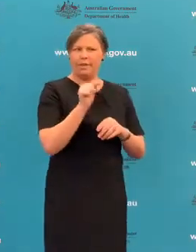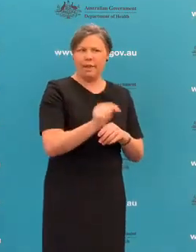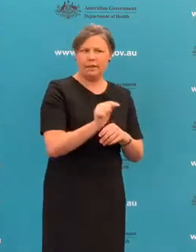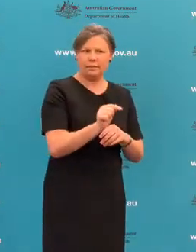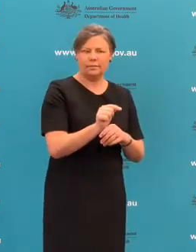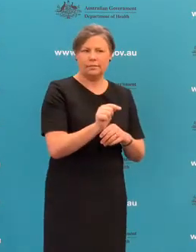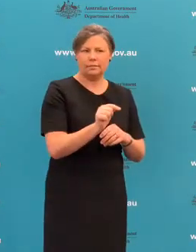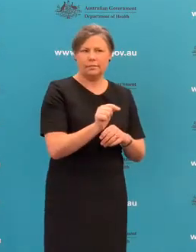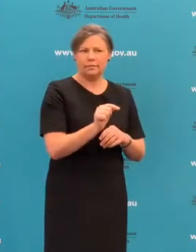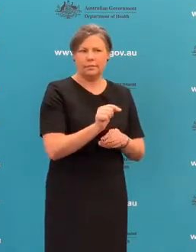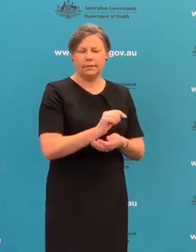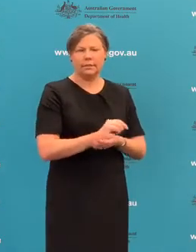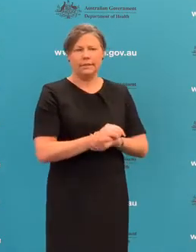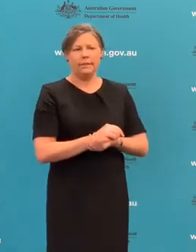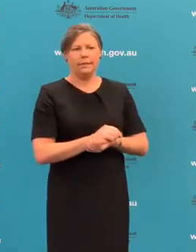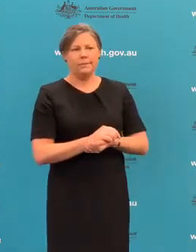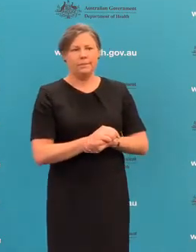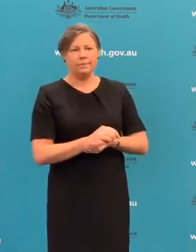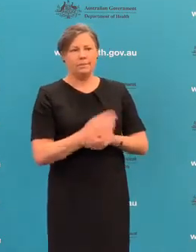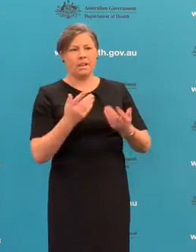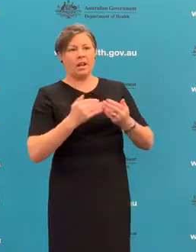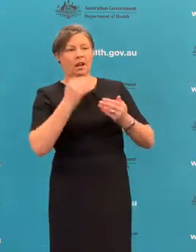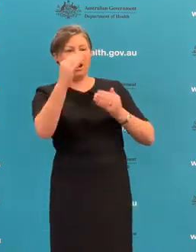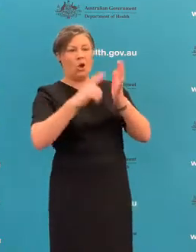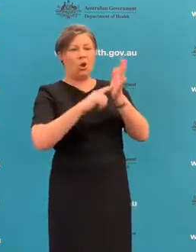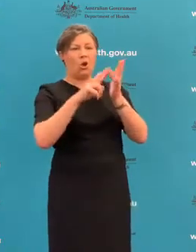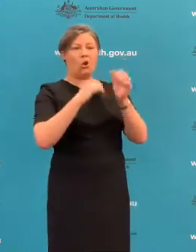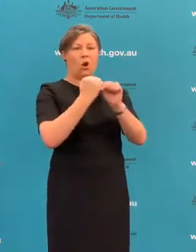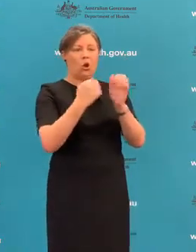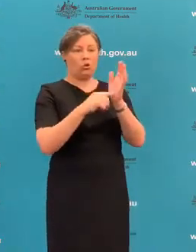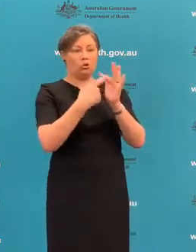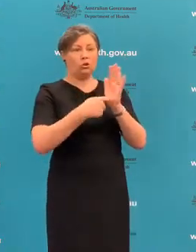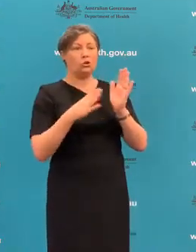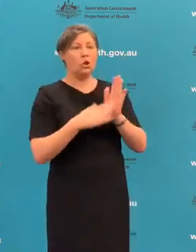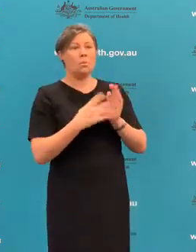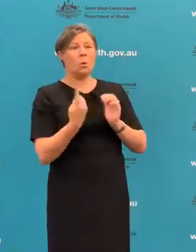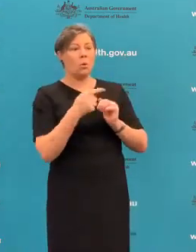at what are going to be the long-term health care needs of many of the people who have recovered